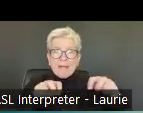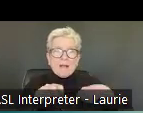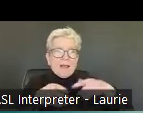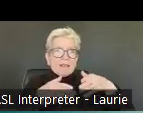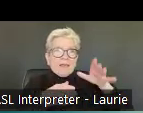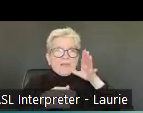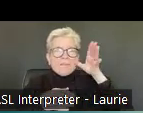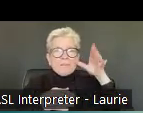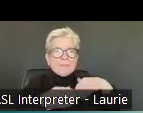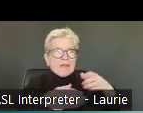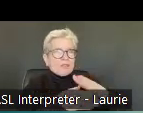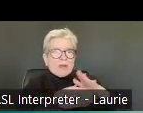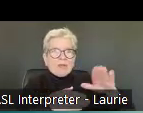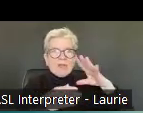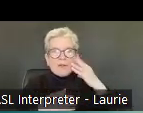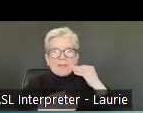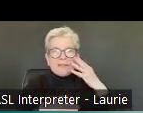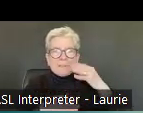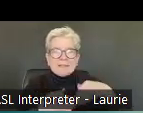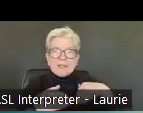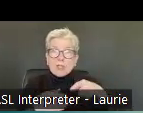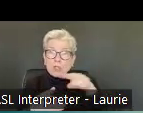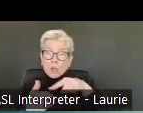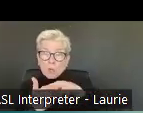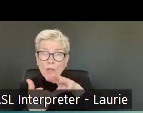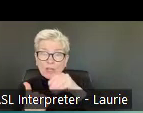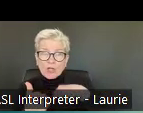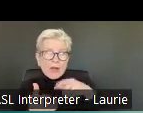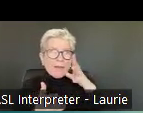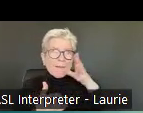that you as a school can learn from them and parents can learn from each other as well.